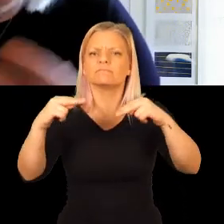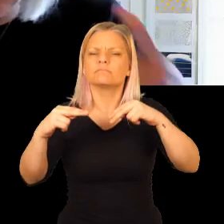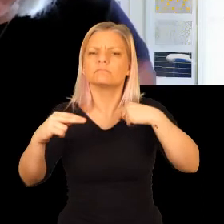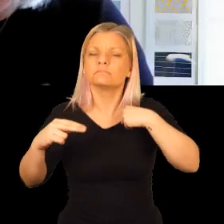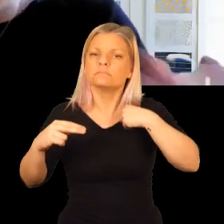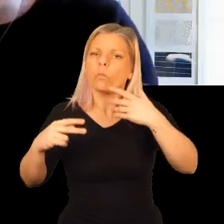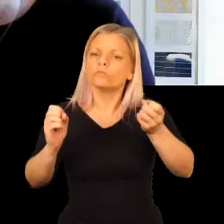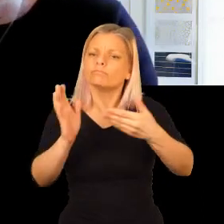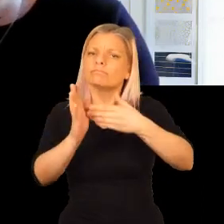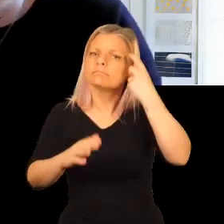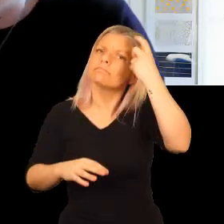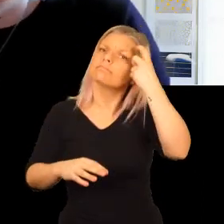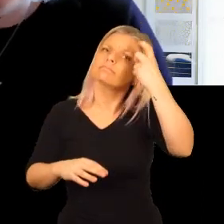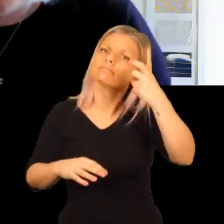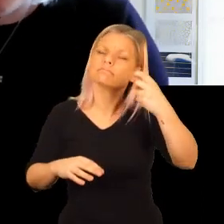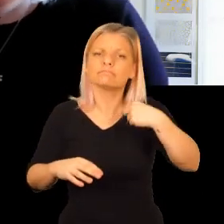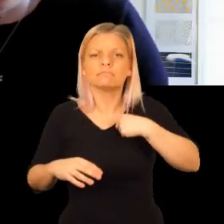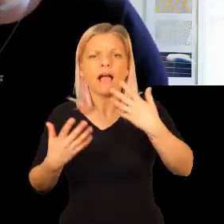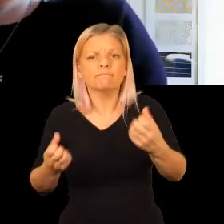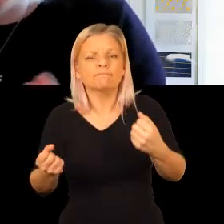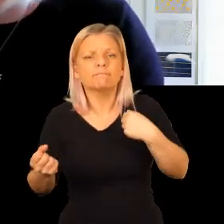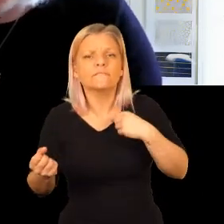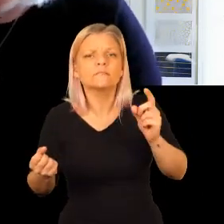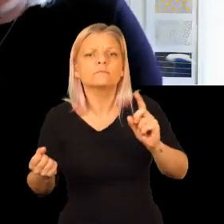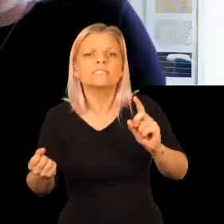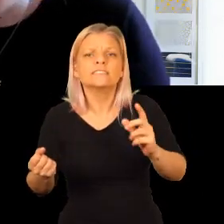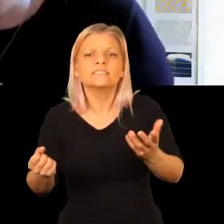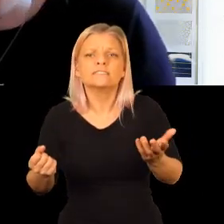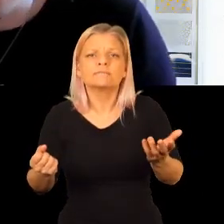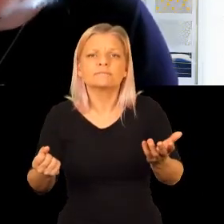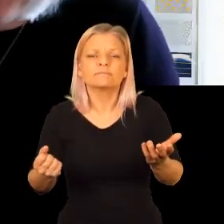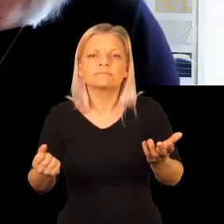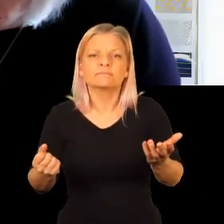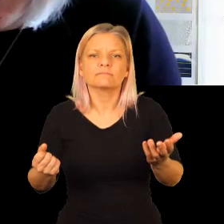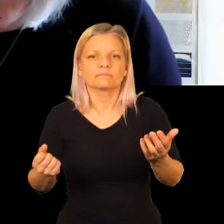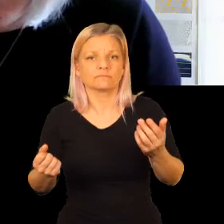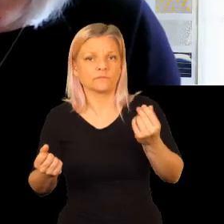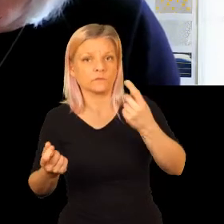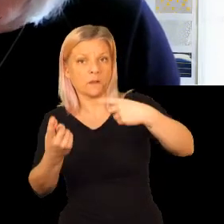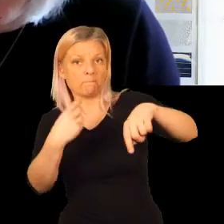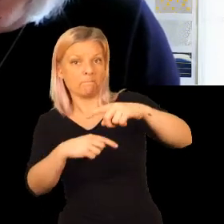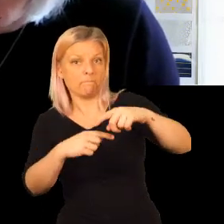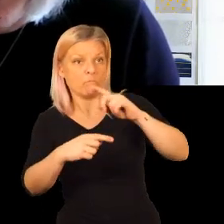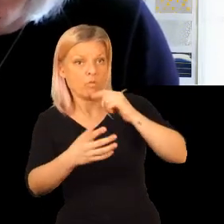the relational aspects of um people and peer support but i'm thinking also about um